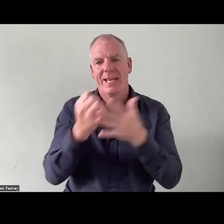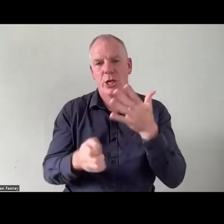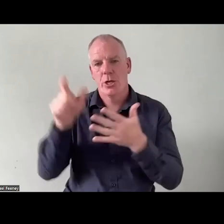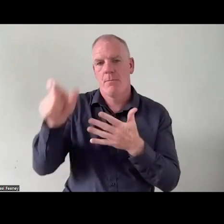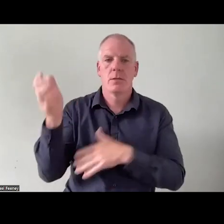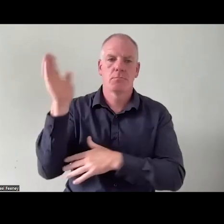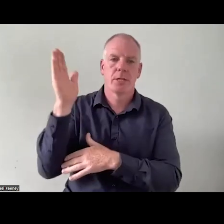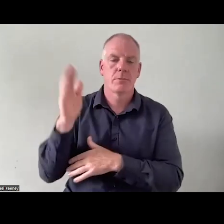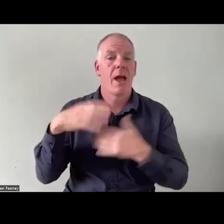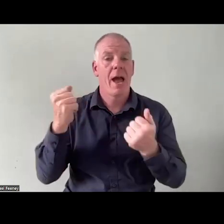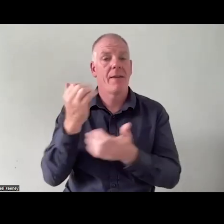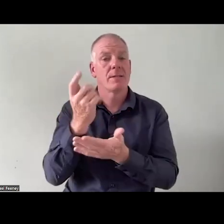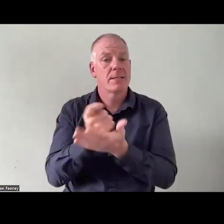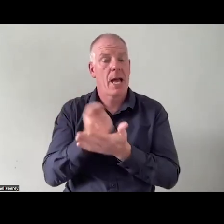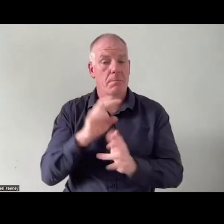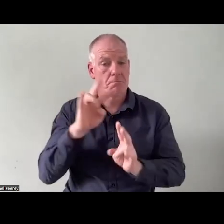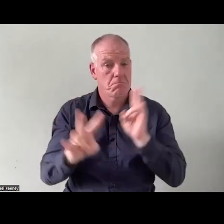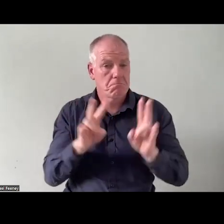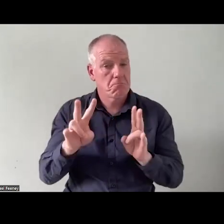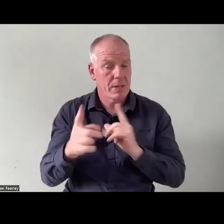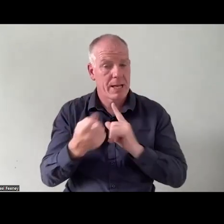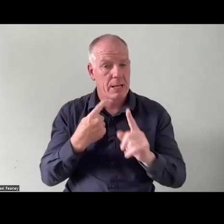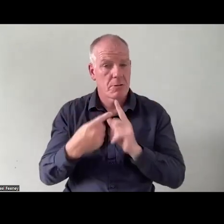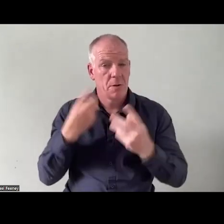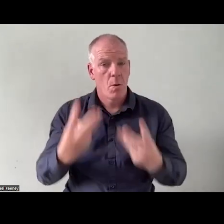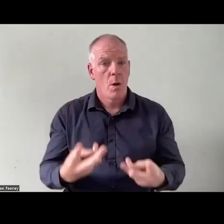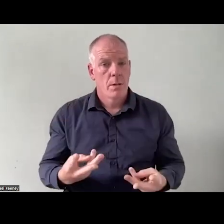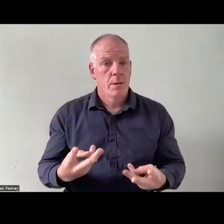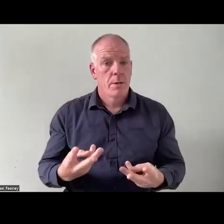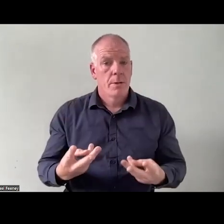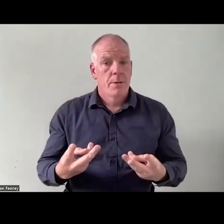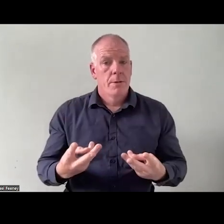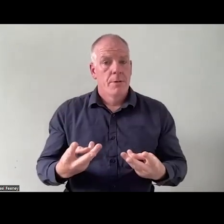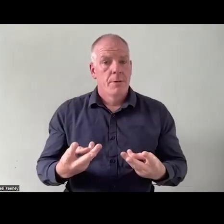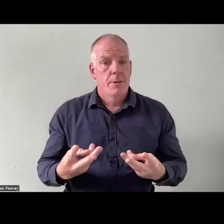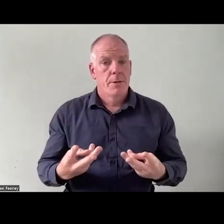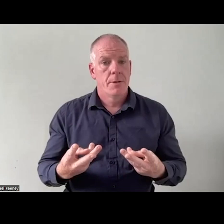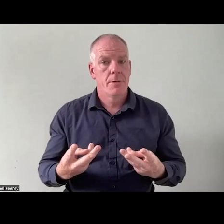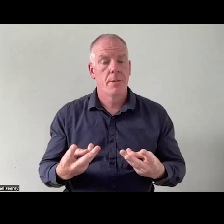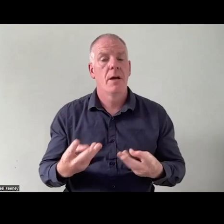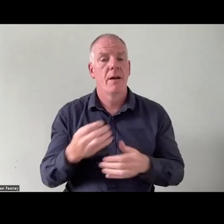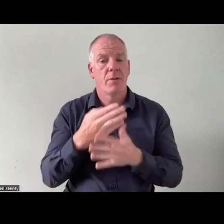We have some time now for a Q&A just with each of today's speakers.